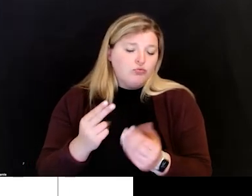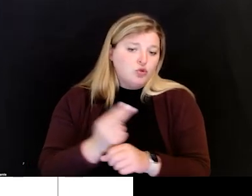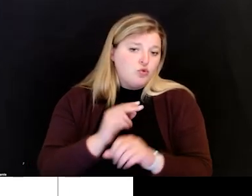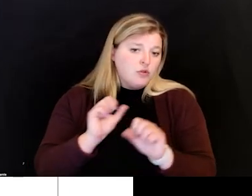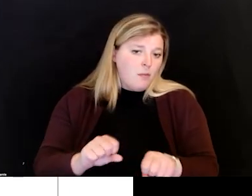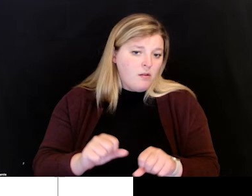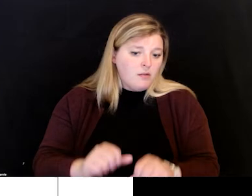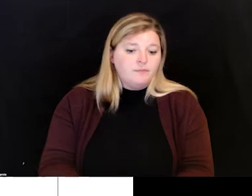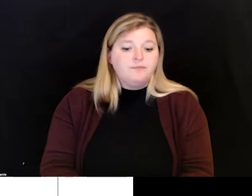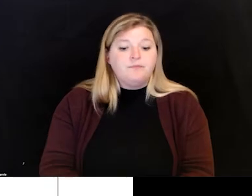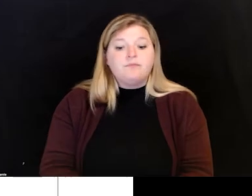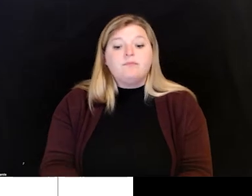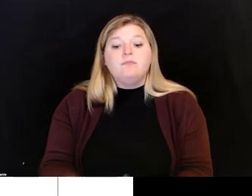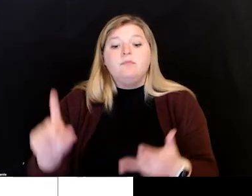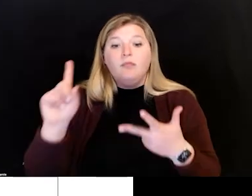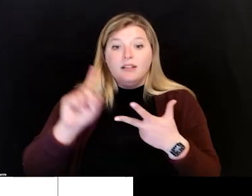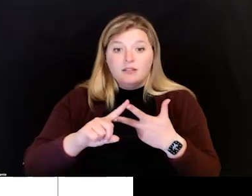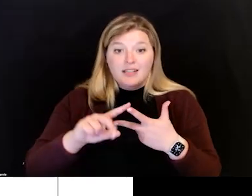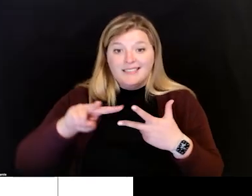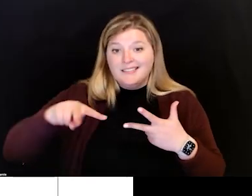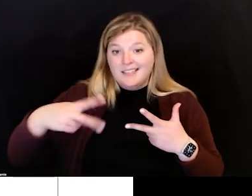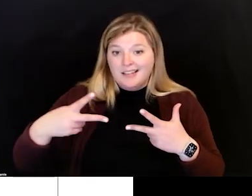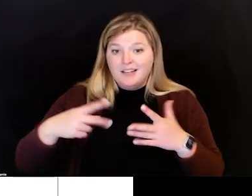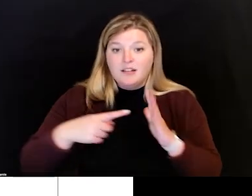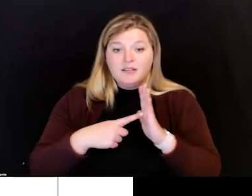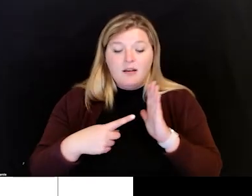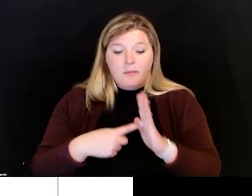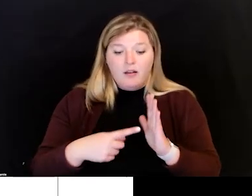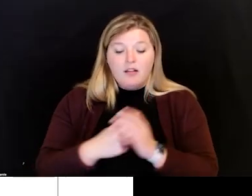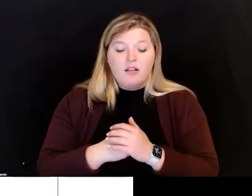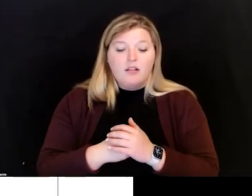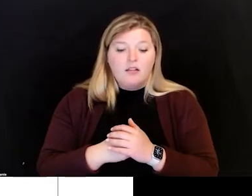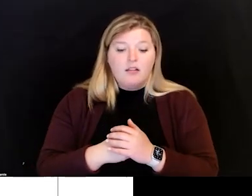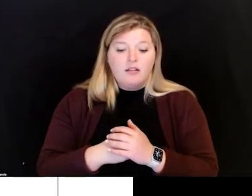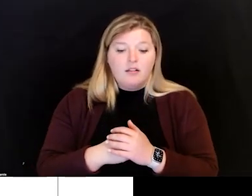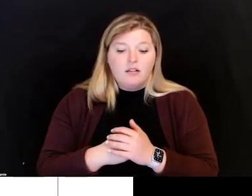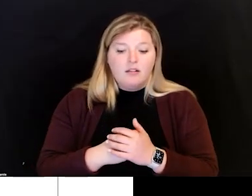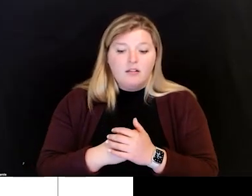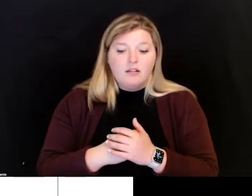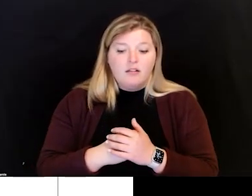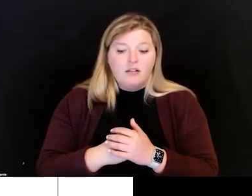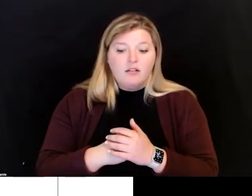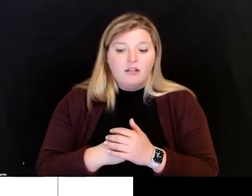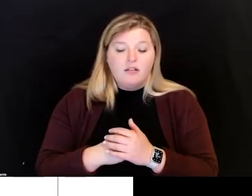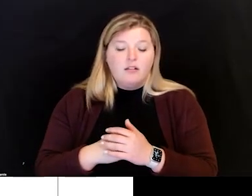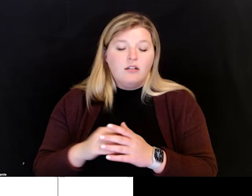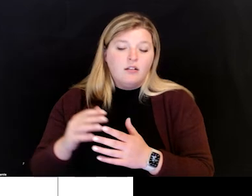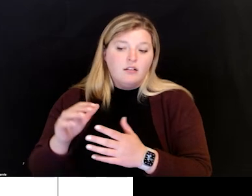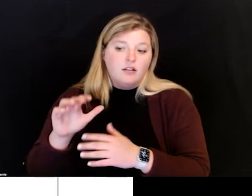So example number two of needing to work around an accessibility limitation in a software